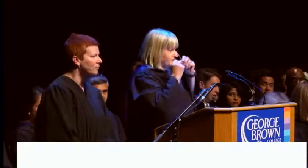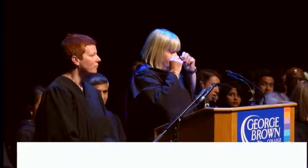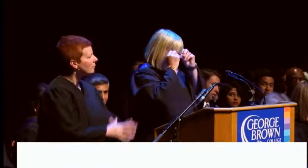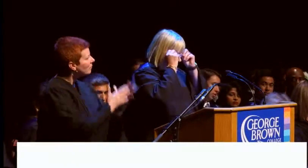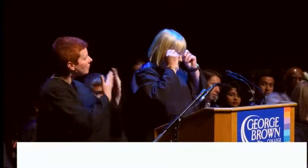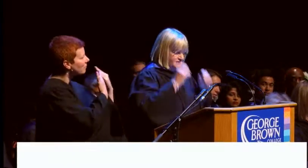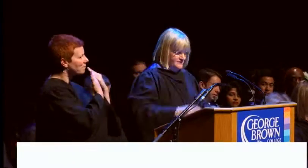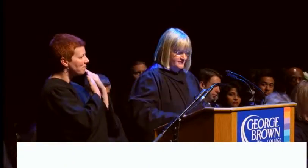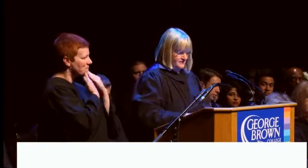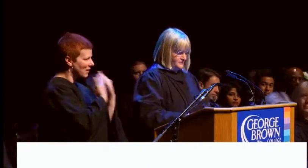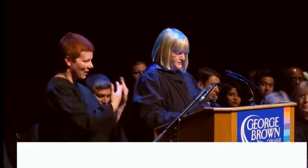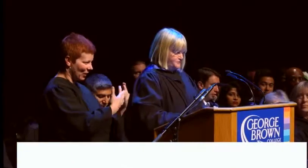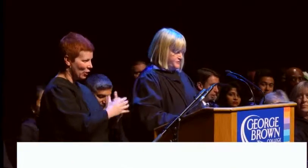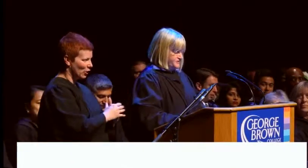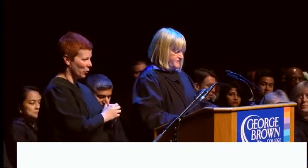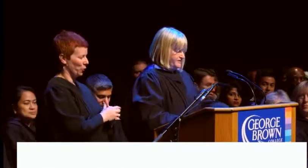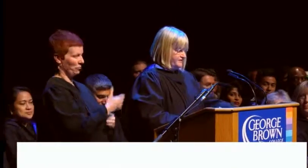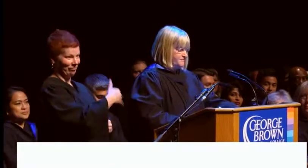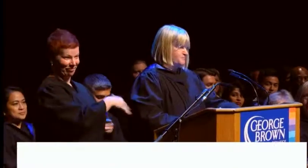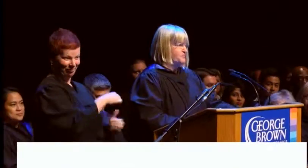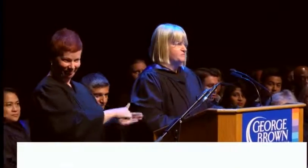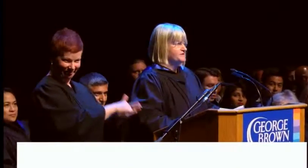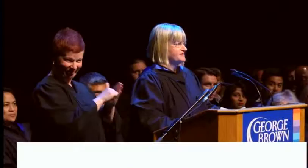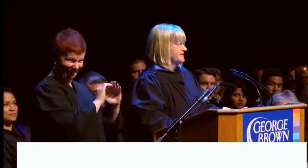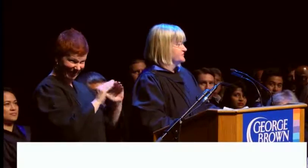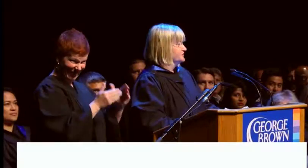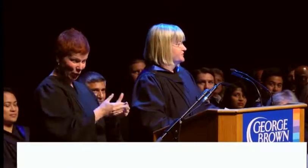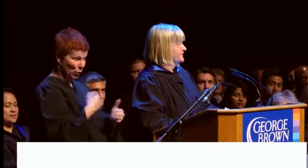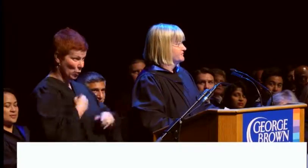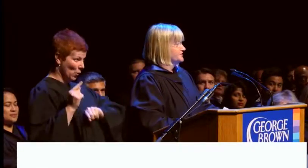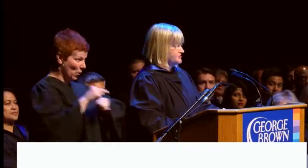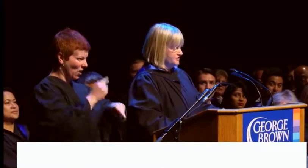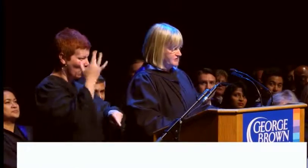THAT WAS QUITE IMPRESSIVE. I THINK I AM UP HERE BECAUSE I LIKE TO GO OUT TO LUNCH A LOT.